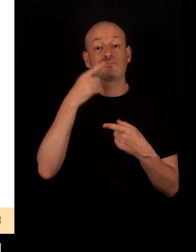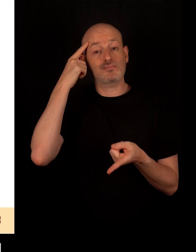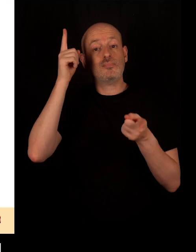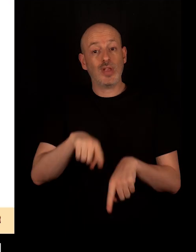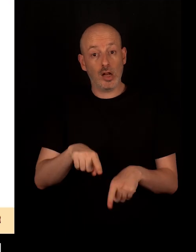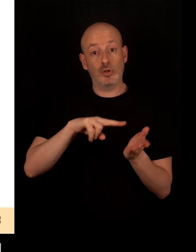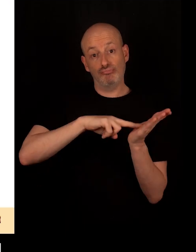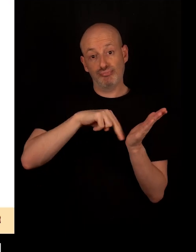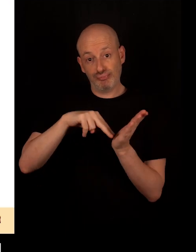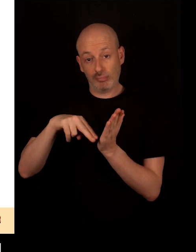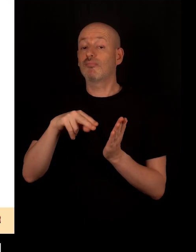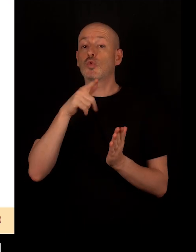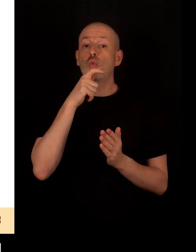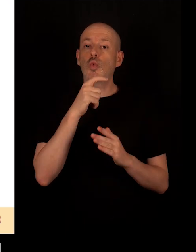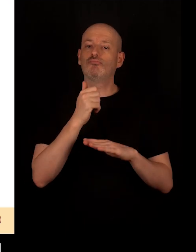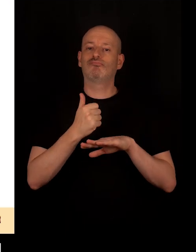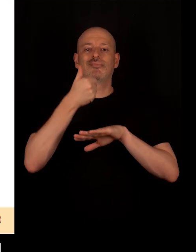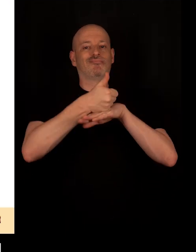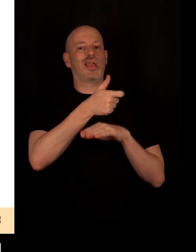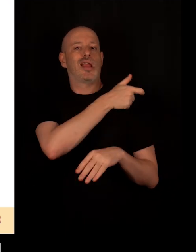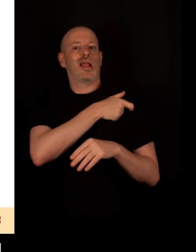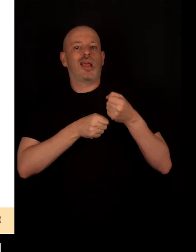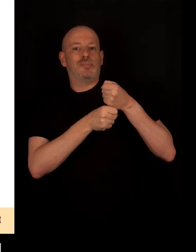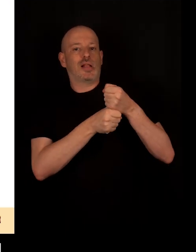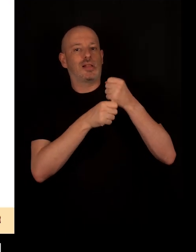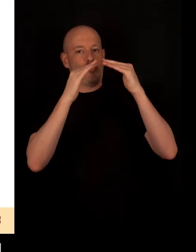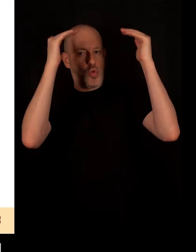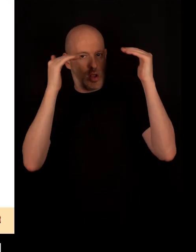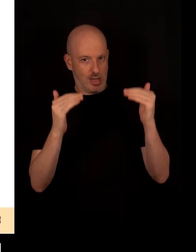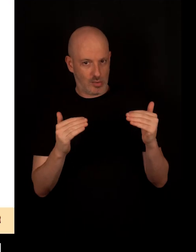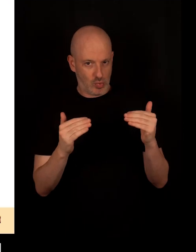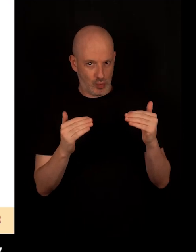And the grant agreement must be signed by the legal representative